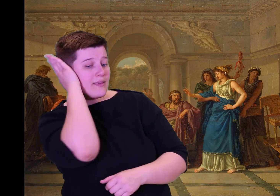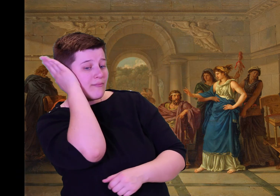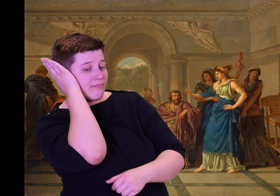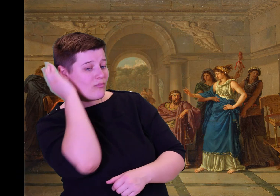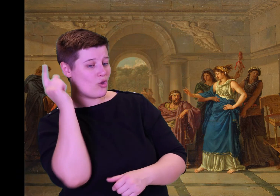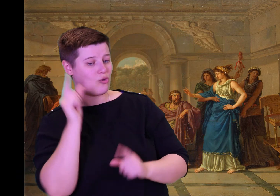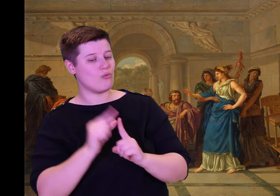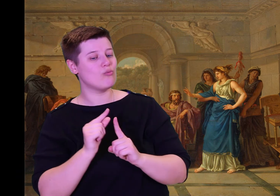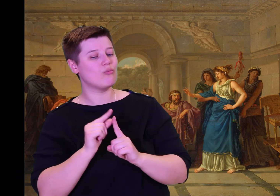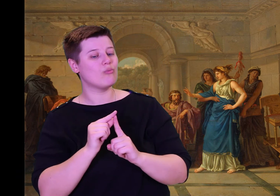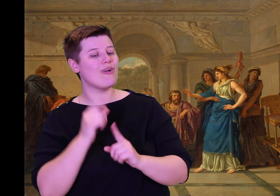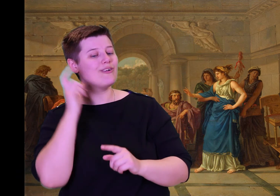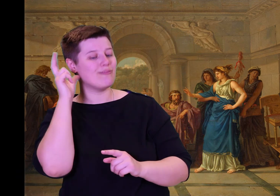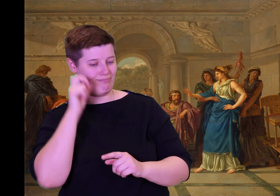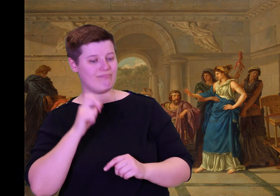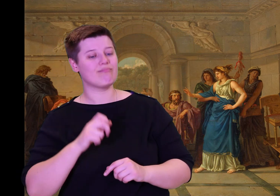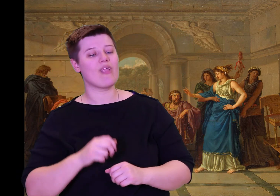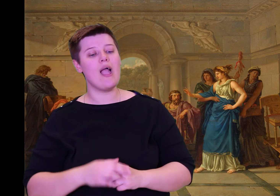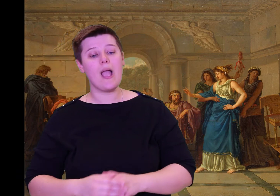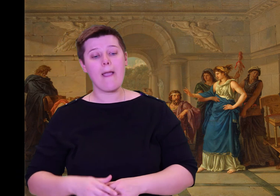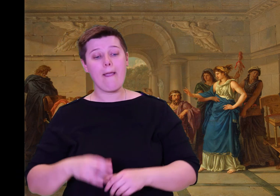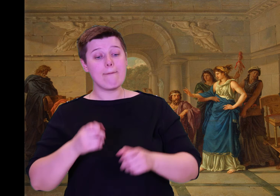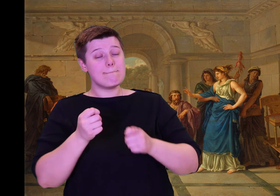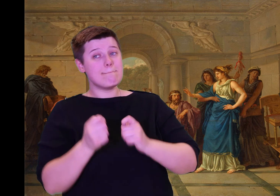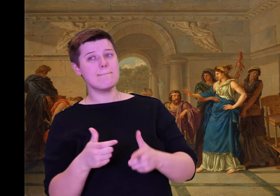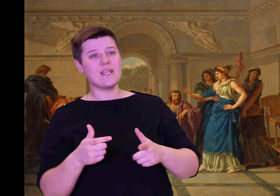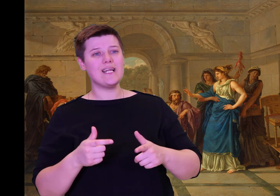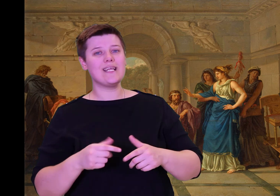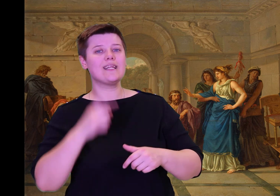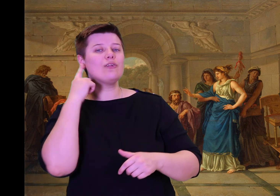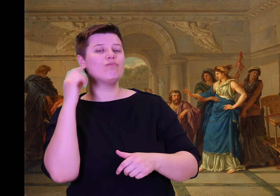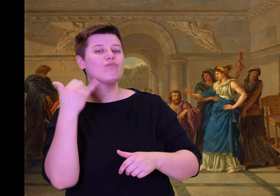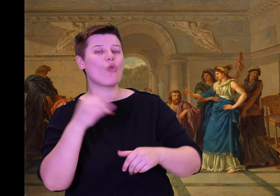Her voice was beautiful.